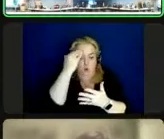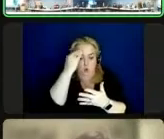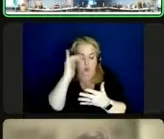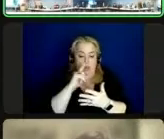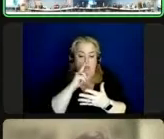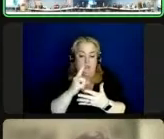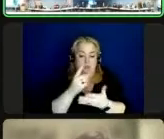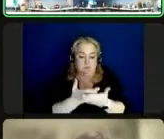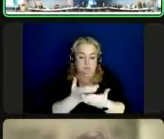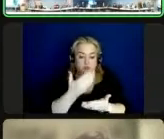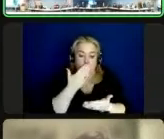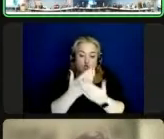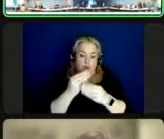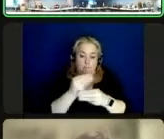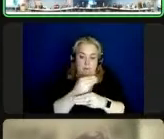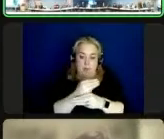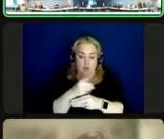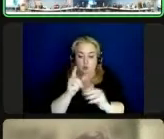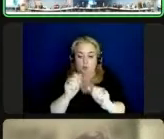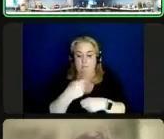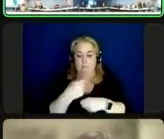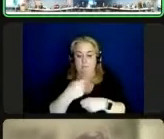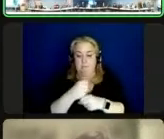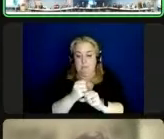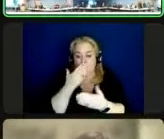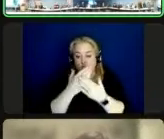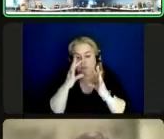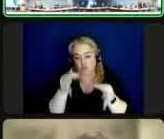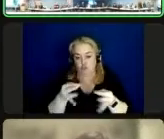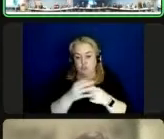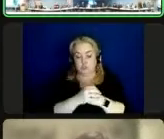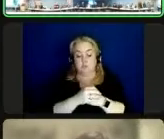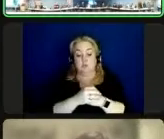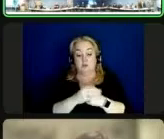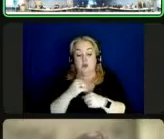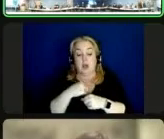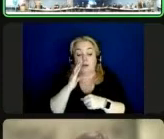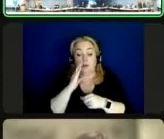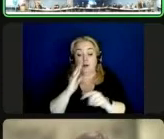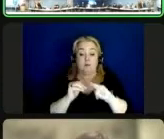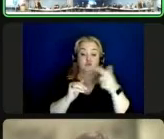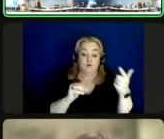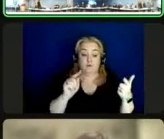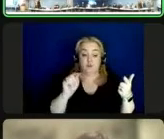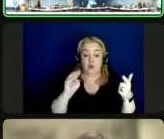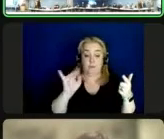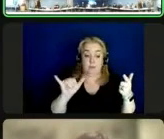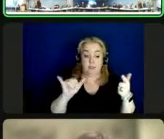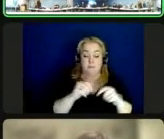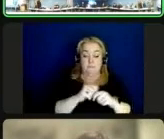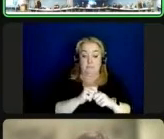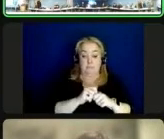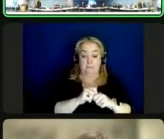FROM ERROR AND SO BUT WE ARE GOING TO GET INTO THE DETAIL WHAT THOSE ASSUMPTIONS ARE SO